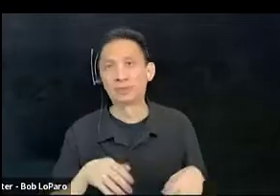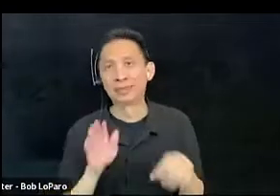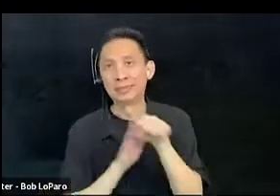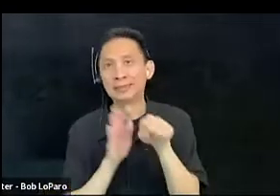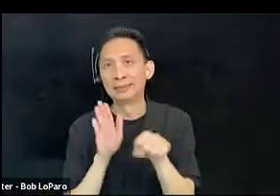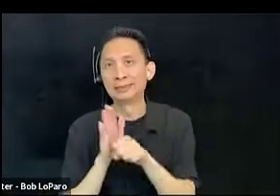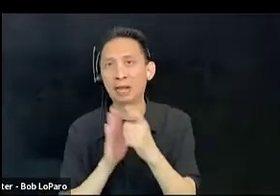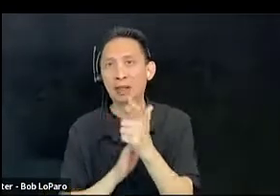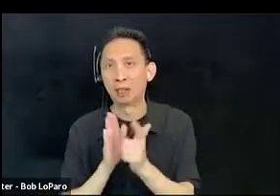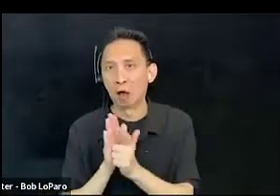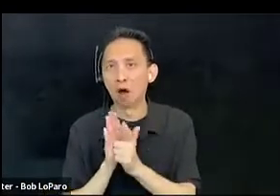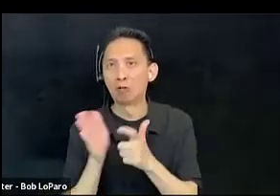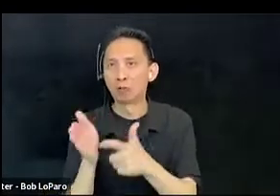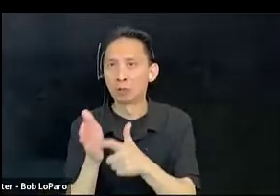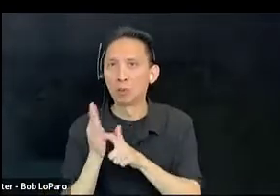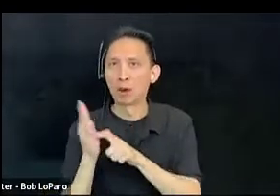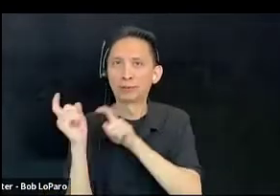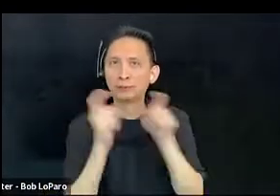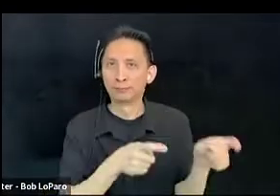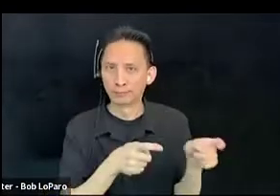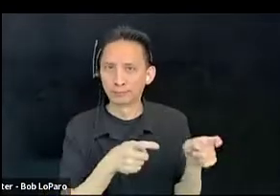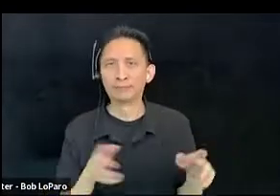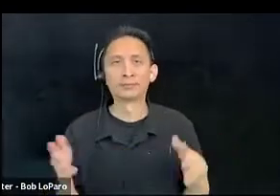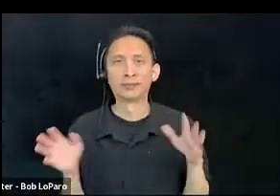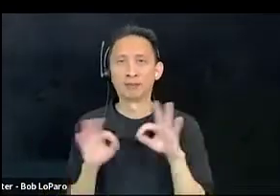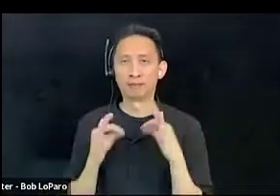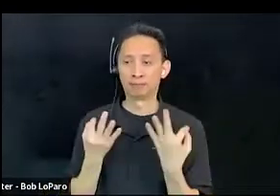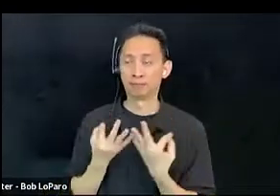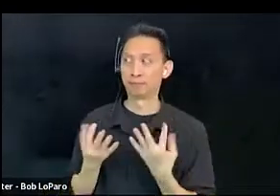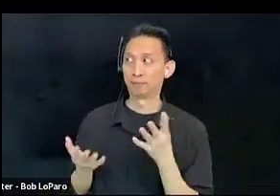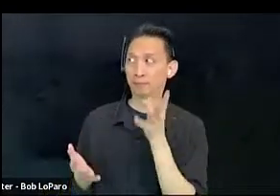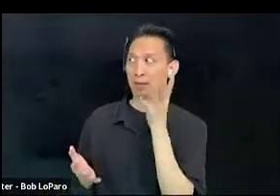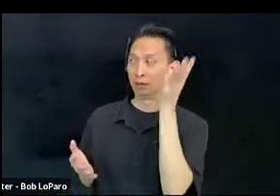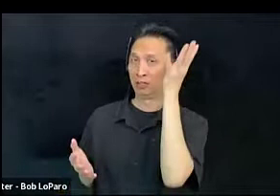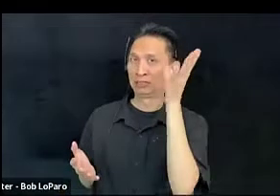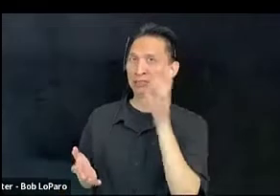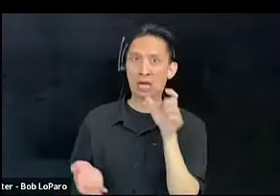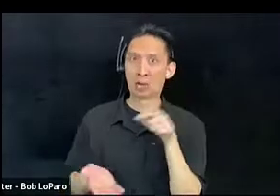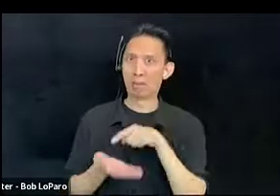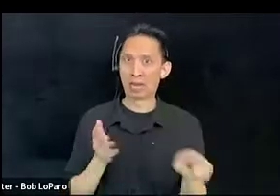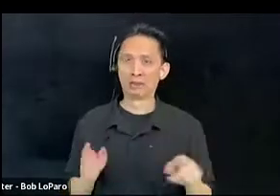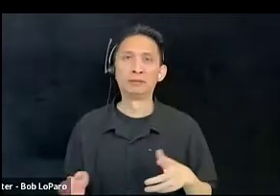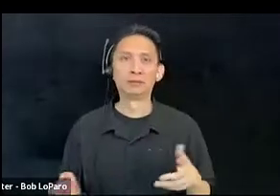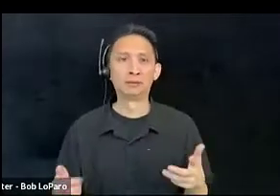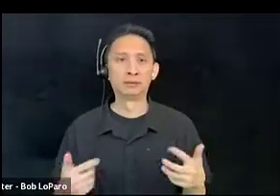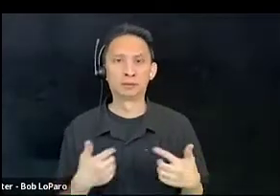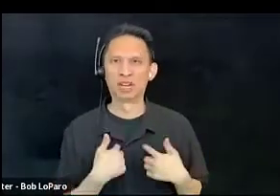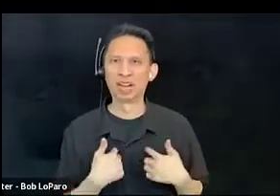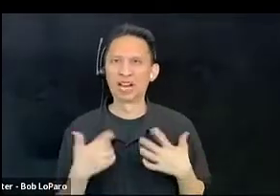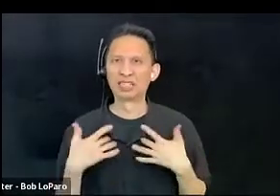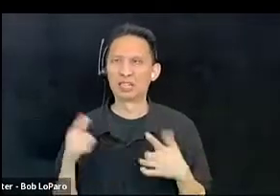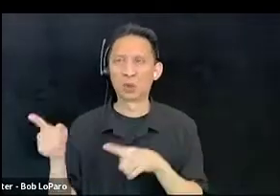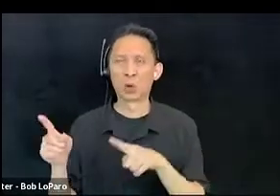Everything else that I've used is dollar store materials. Or if your child is registered